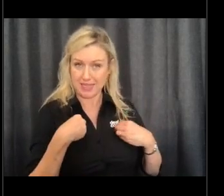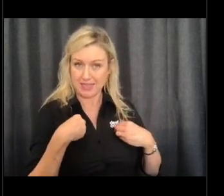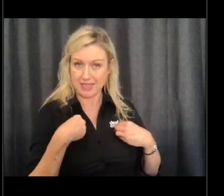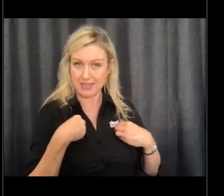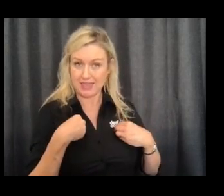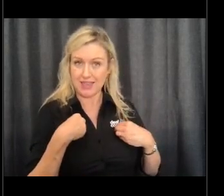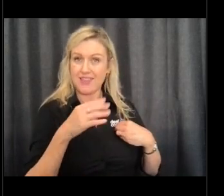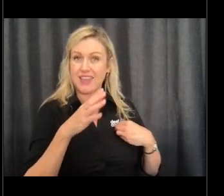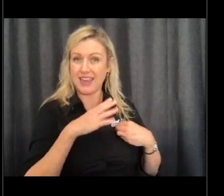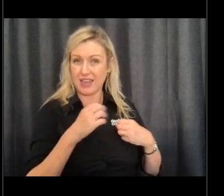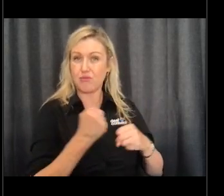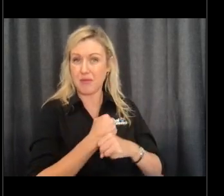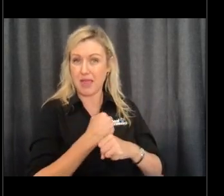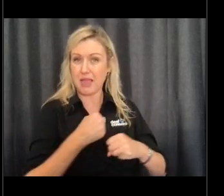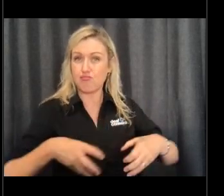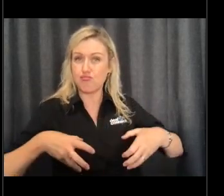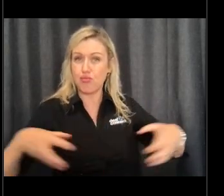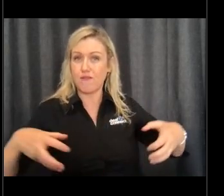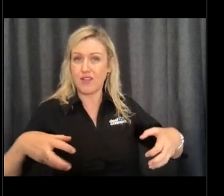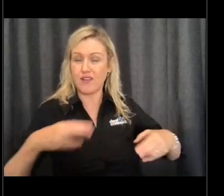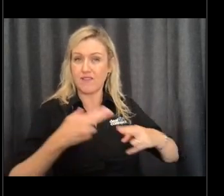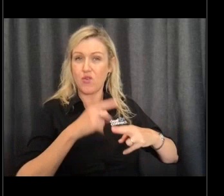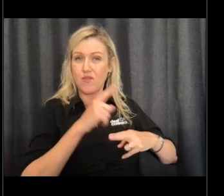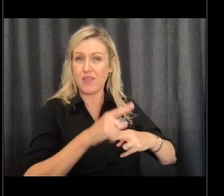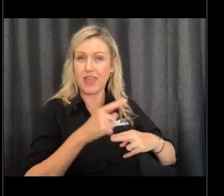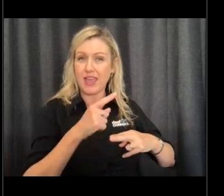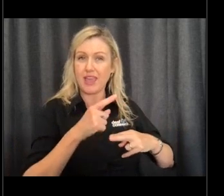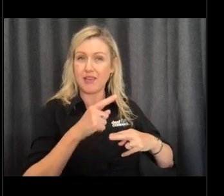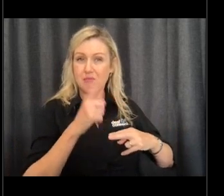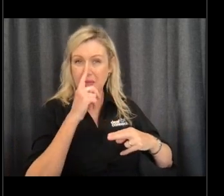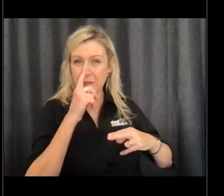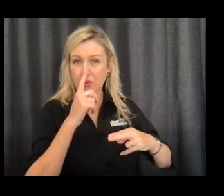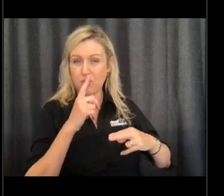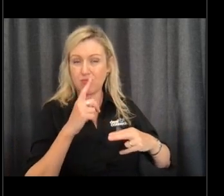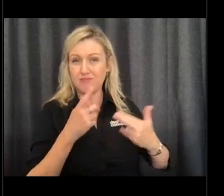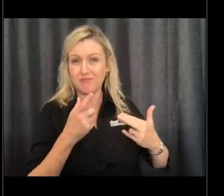to avoid taking on too much bad risk.